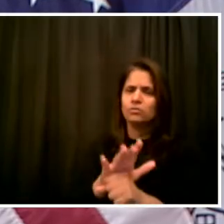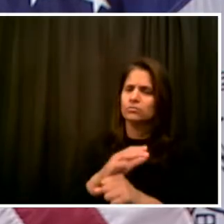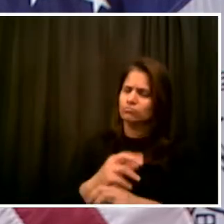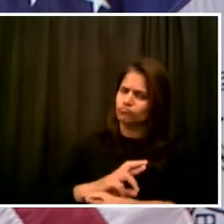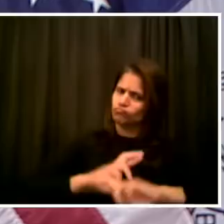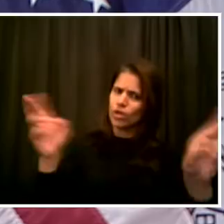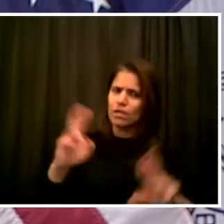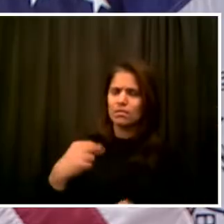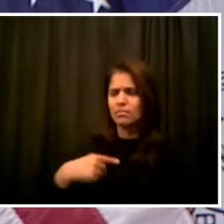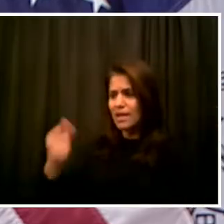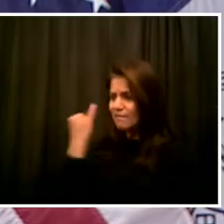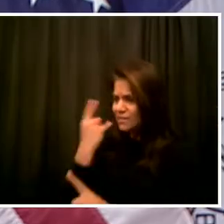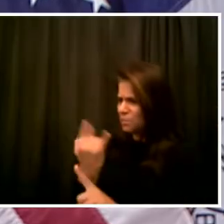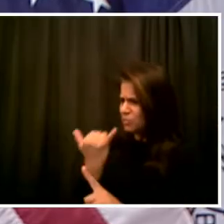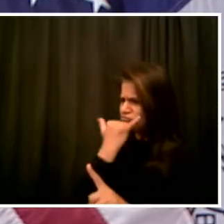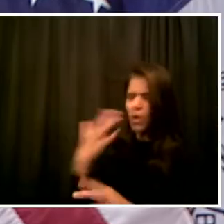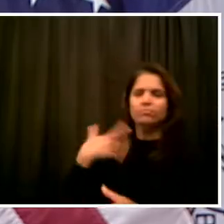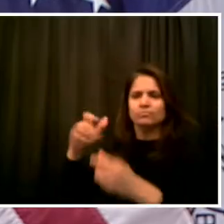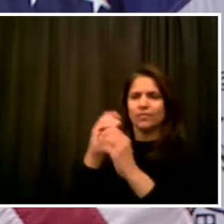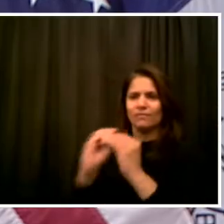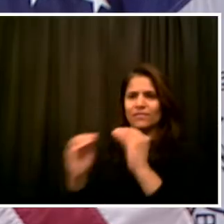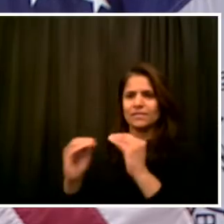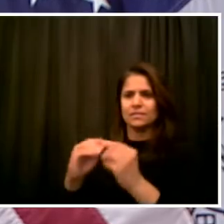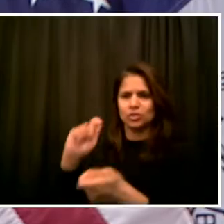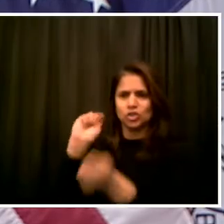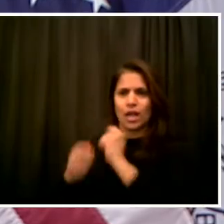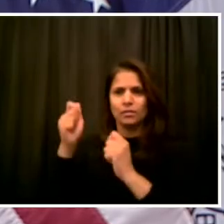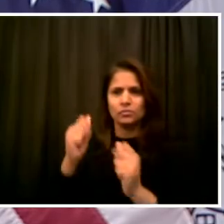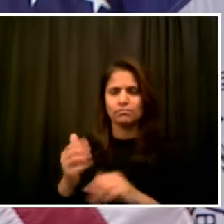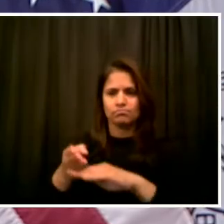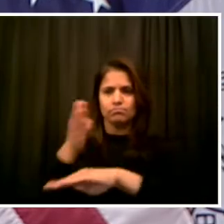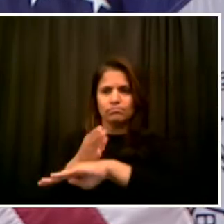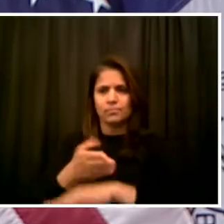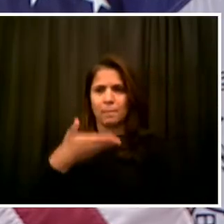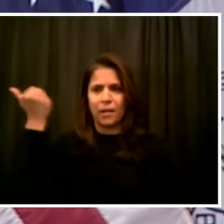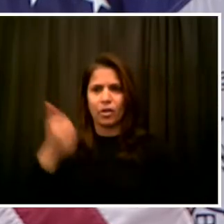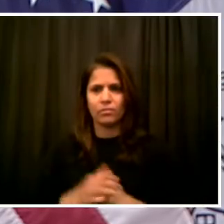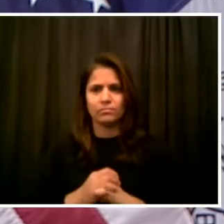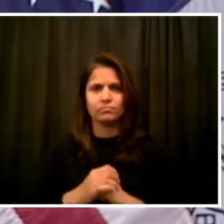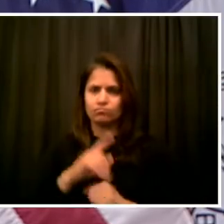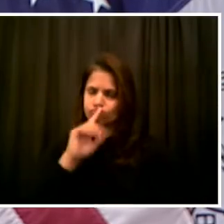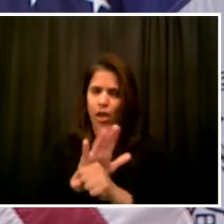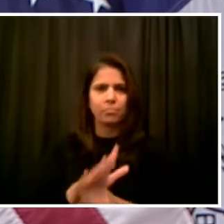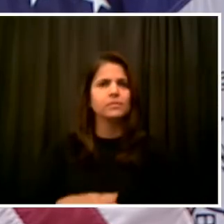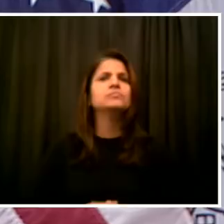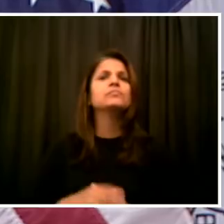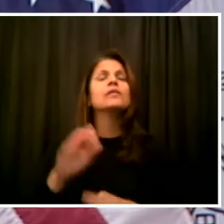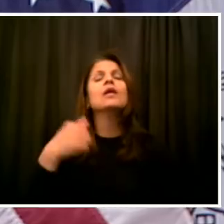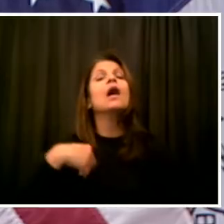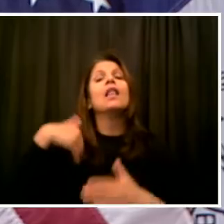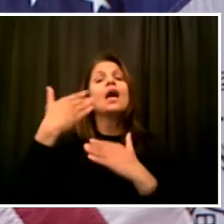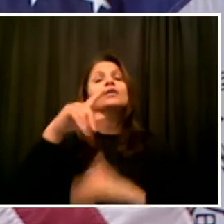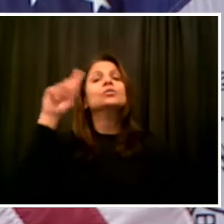IF THERE'S ANY VENDOR NOT DINOG THE RIGHT OBJ, WE NEED TO FIX IT. WE WILL FIX IT. LAST QUESTION